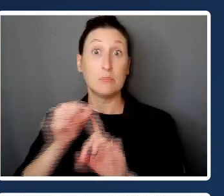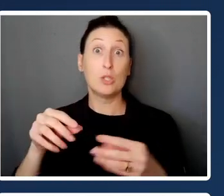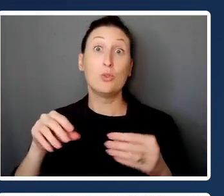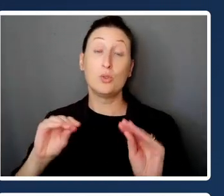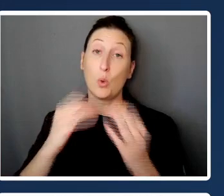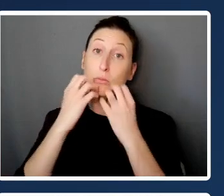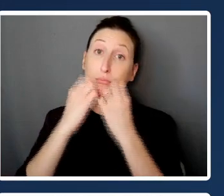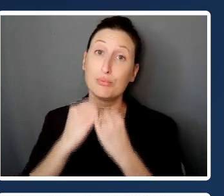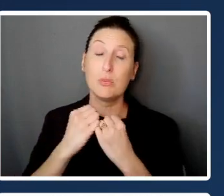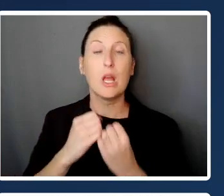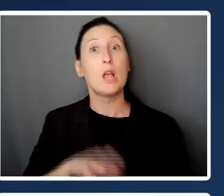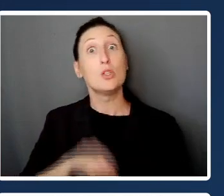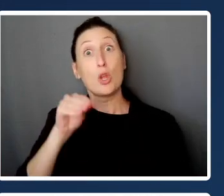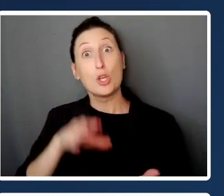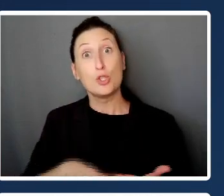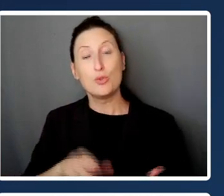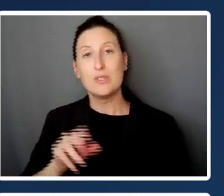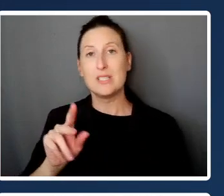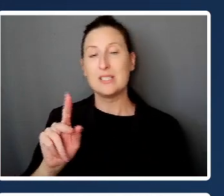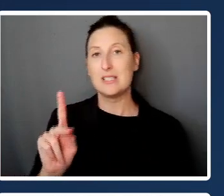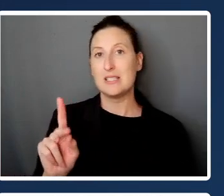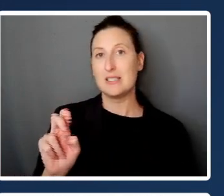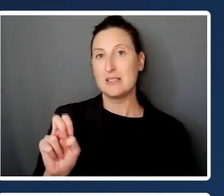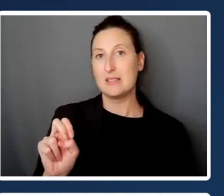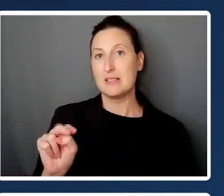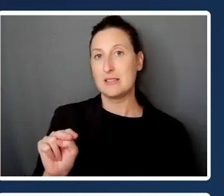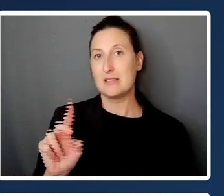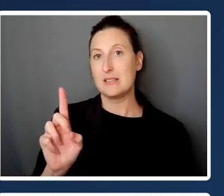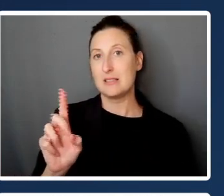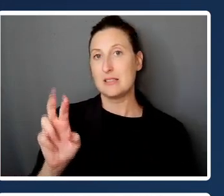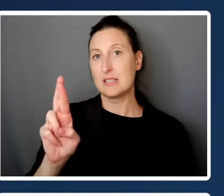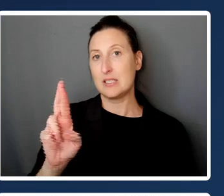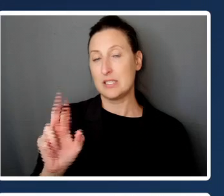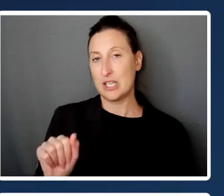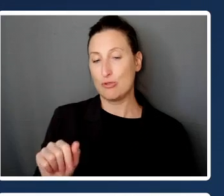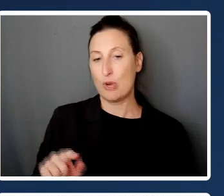Kendra and Rachel, are heritage speakers. And they were like really pumped and excited to